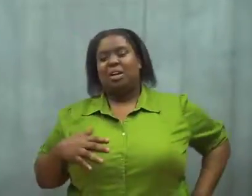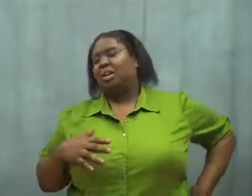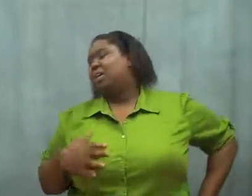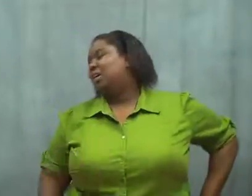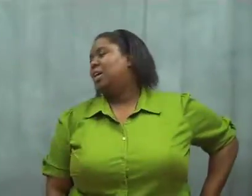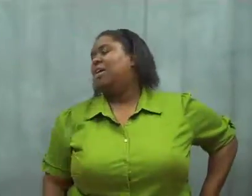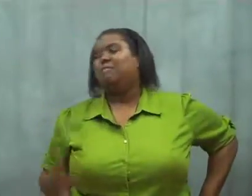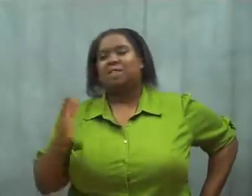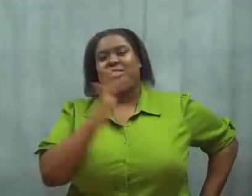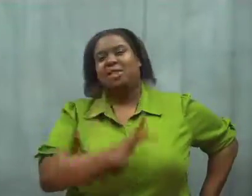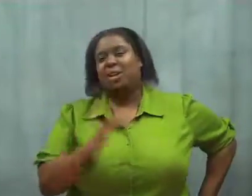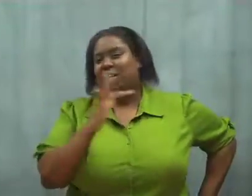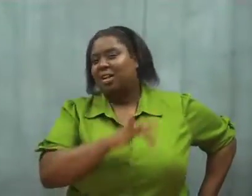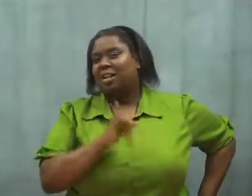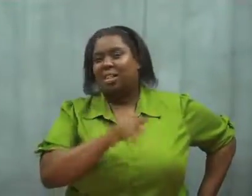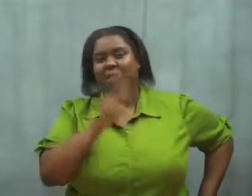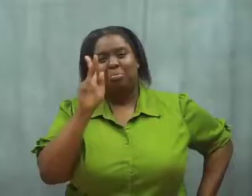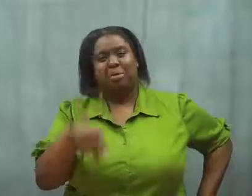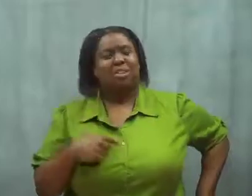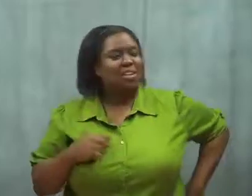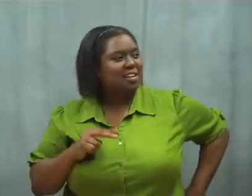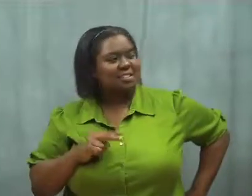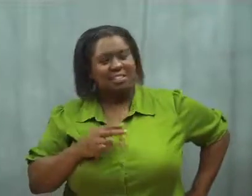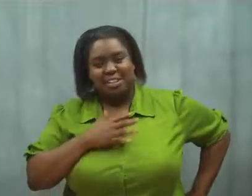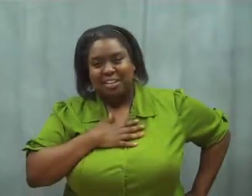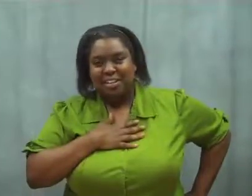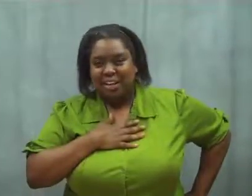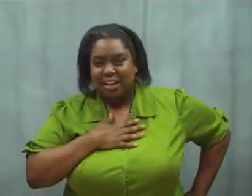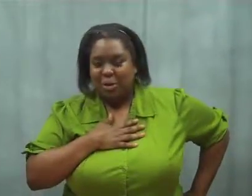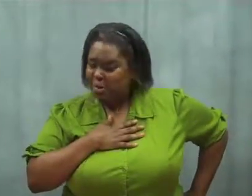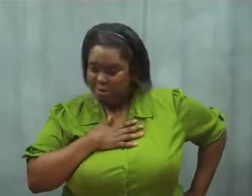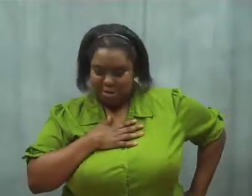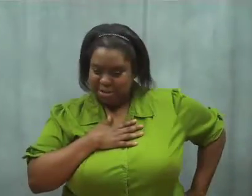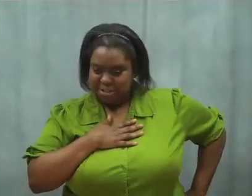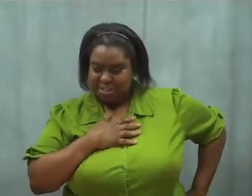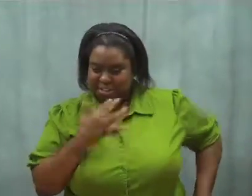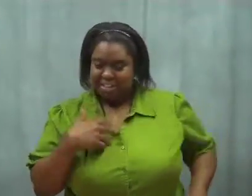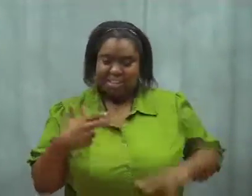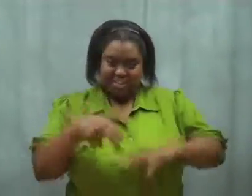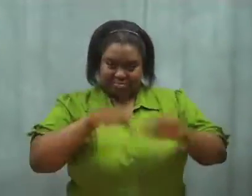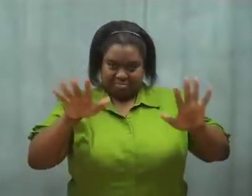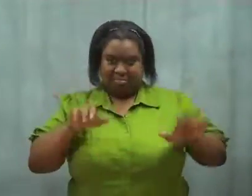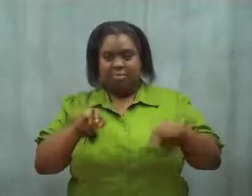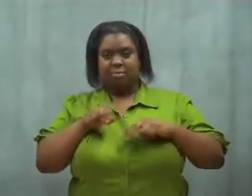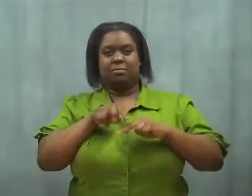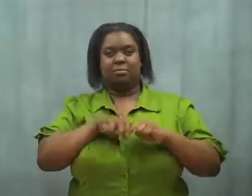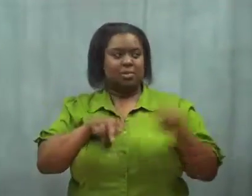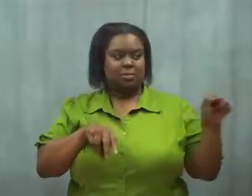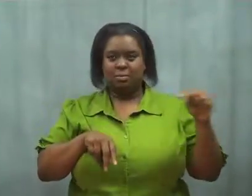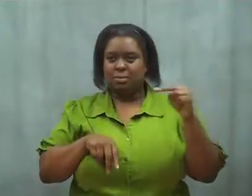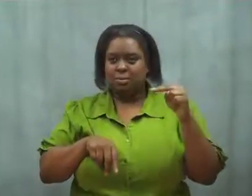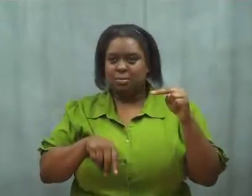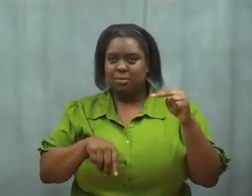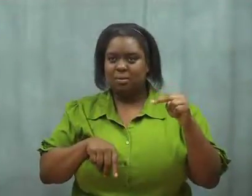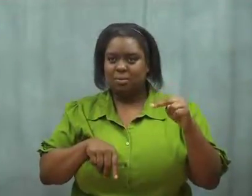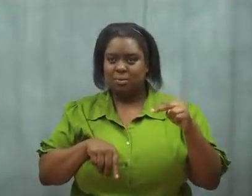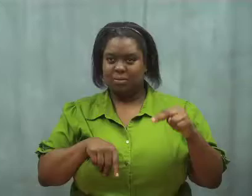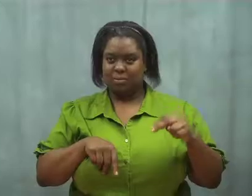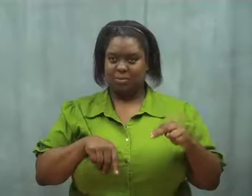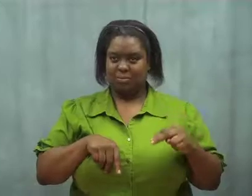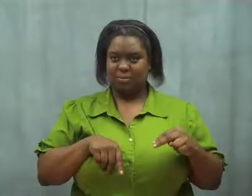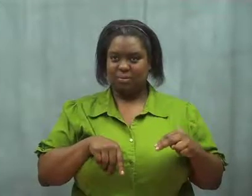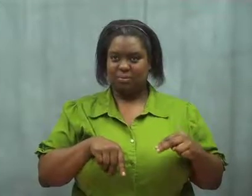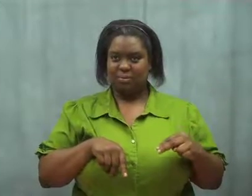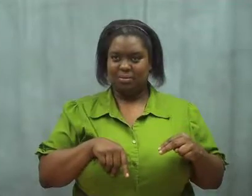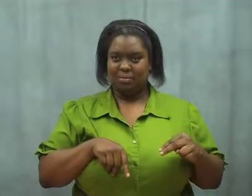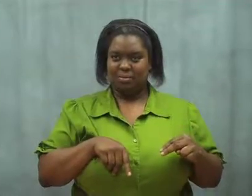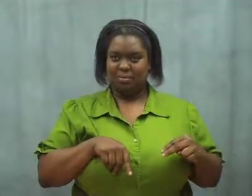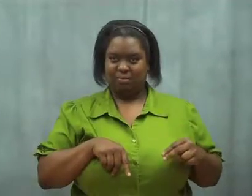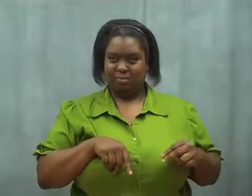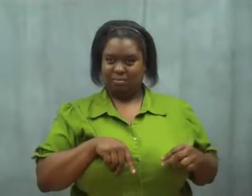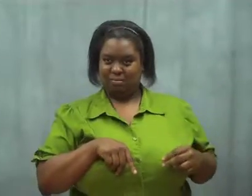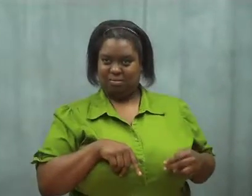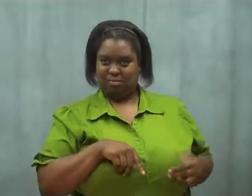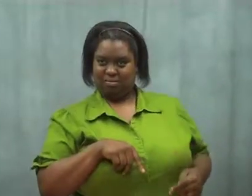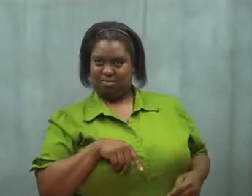I felt so sorry for that person.